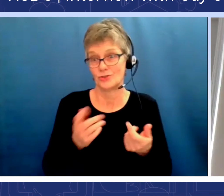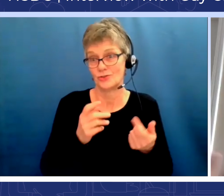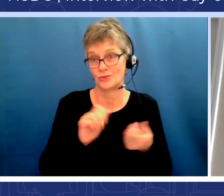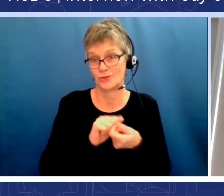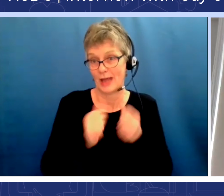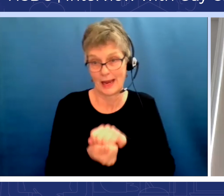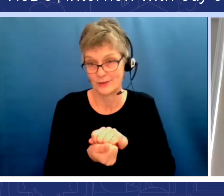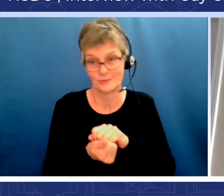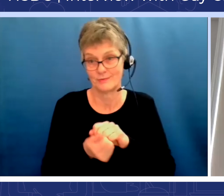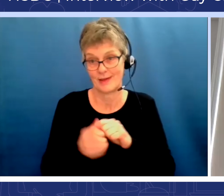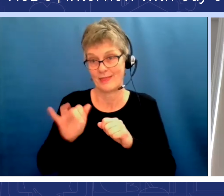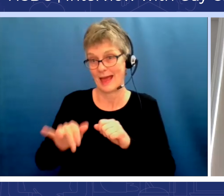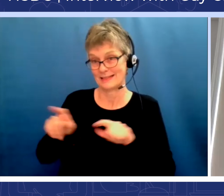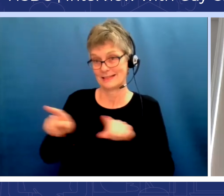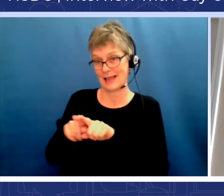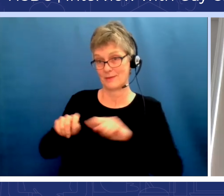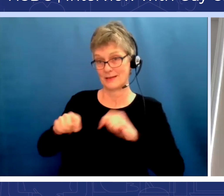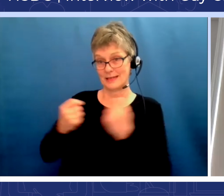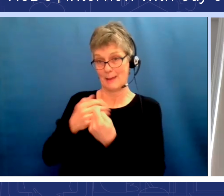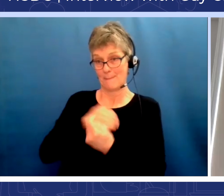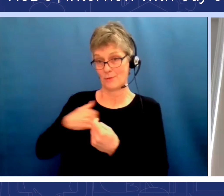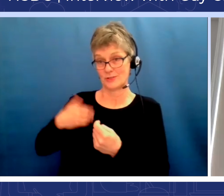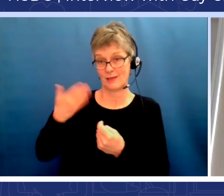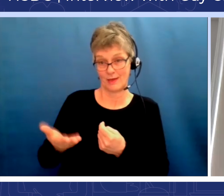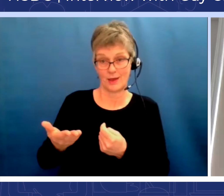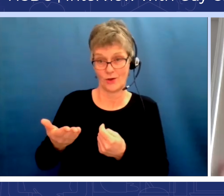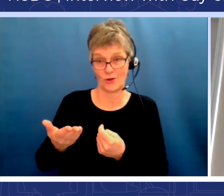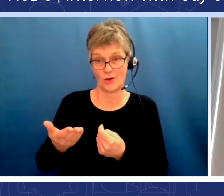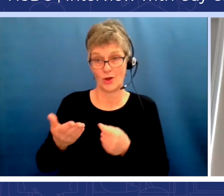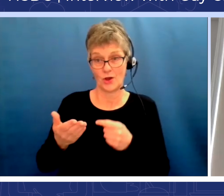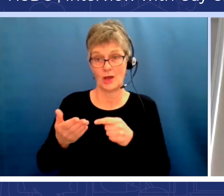the same team members on site working with us. While our Wellness Center has been open,